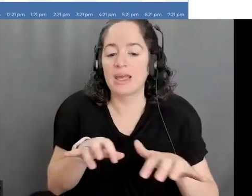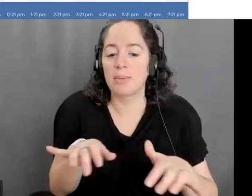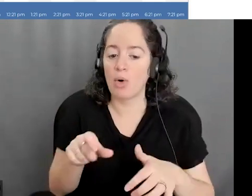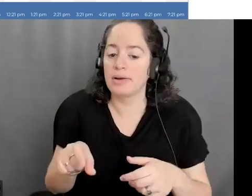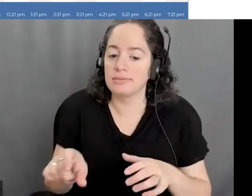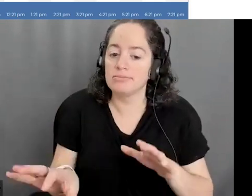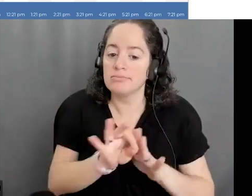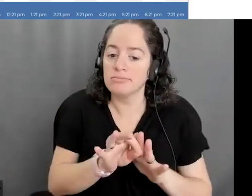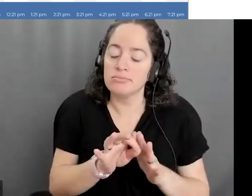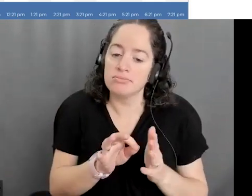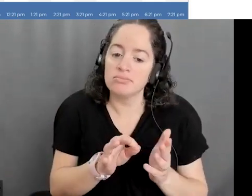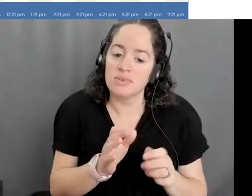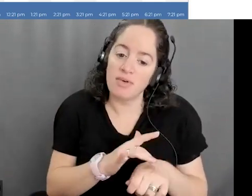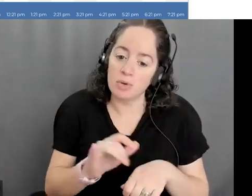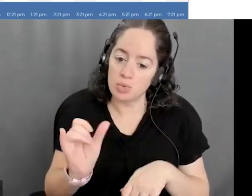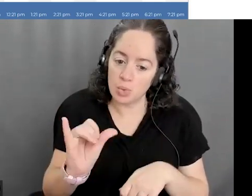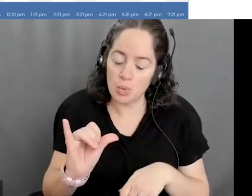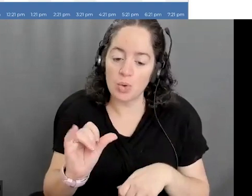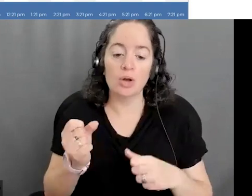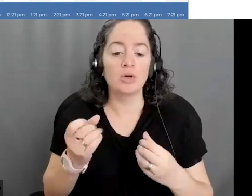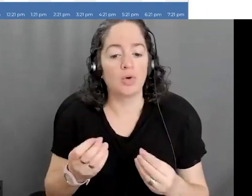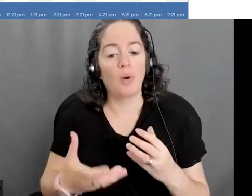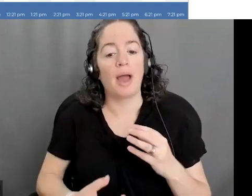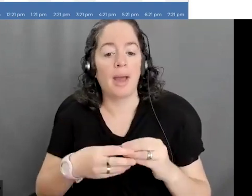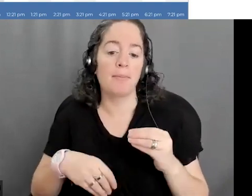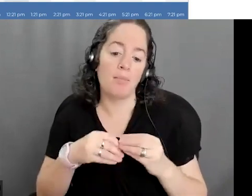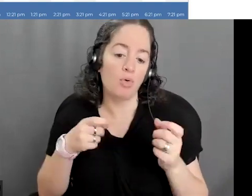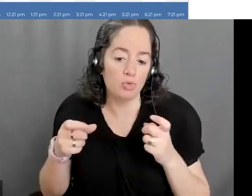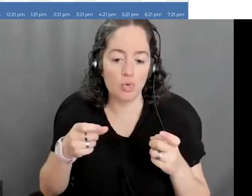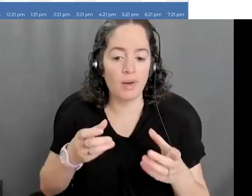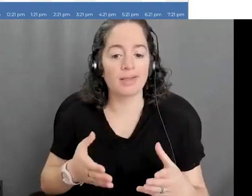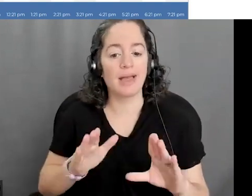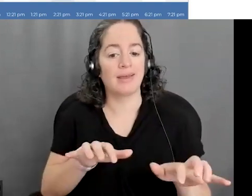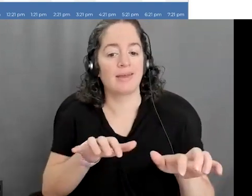We added some extra controls to allow for the keyboard.